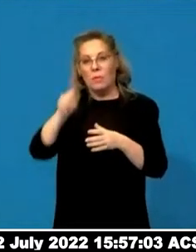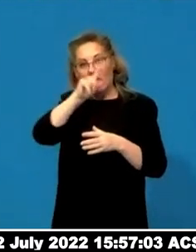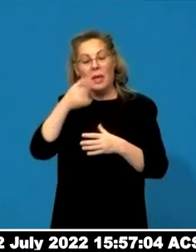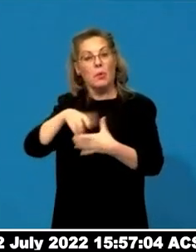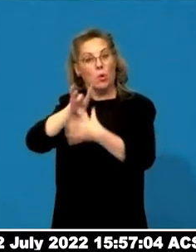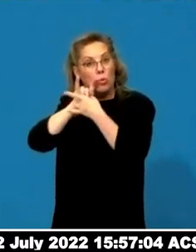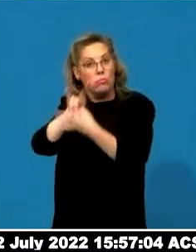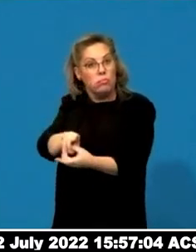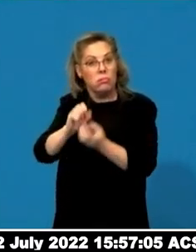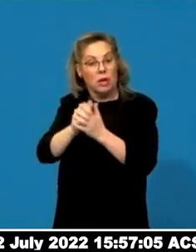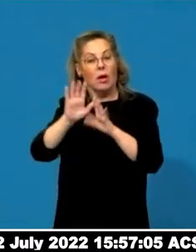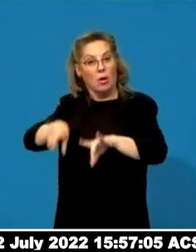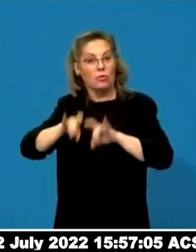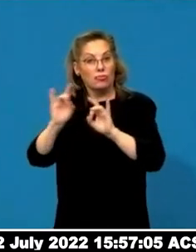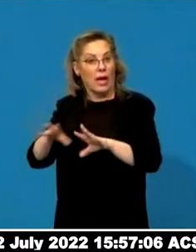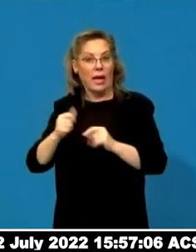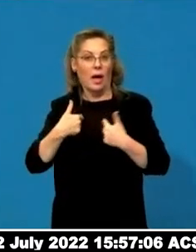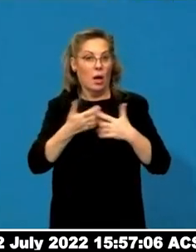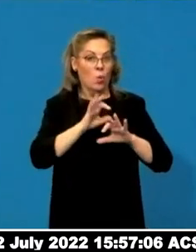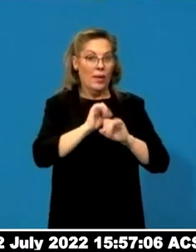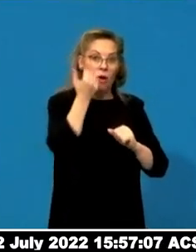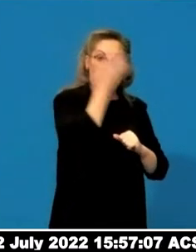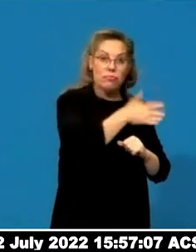We were different to the Aboriginal people.